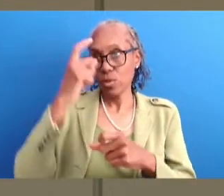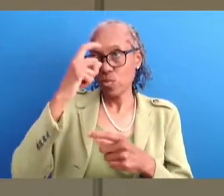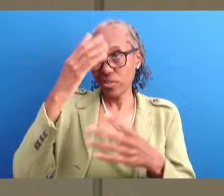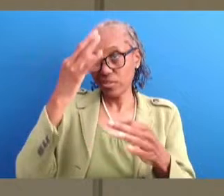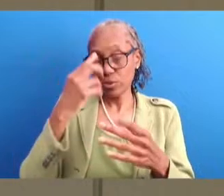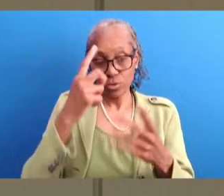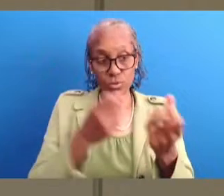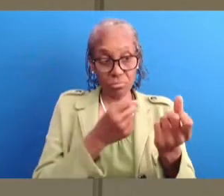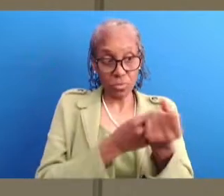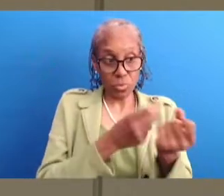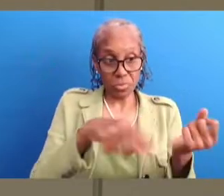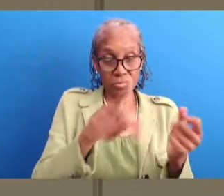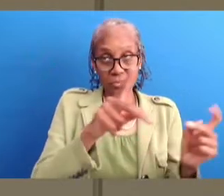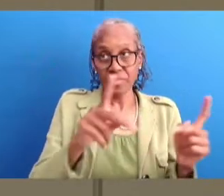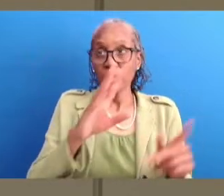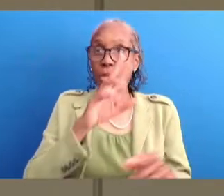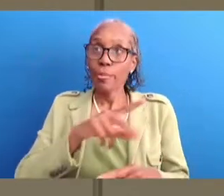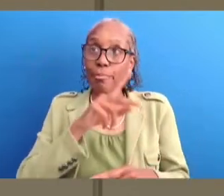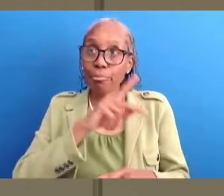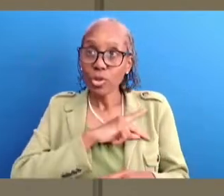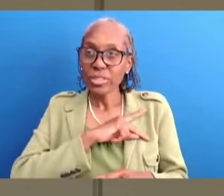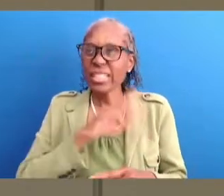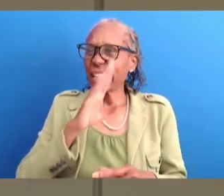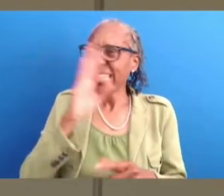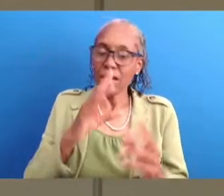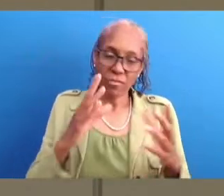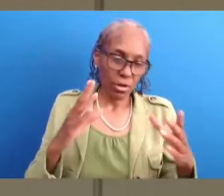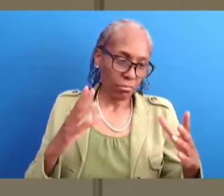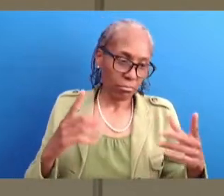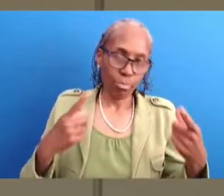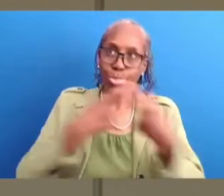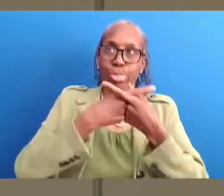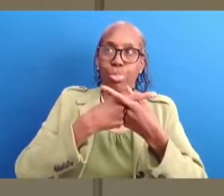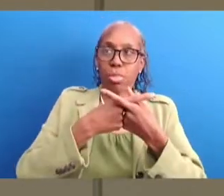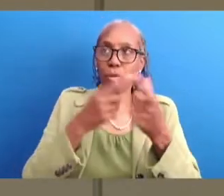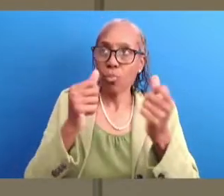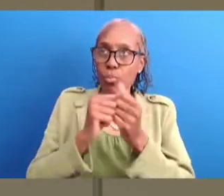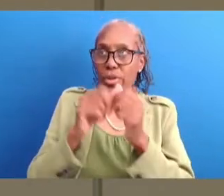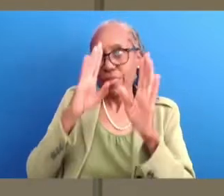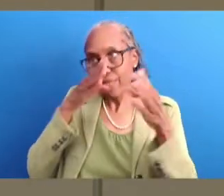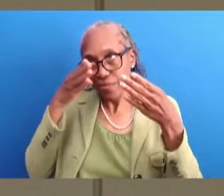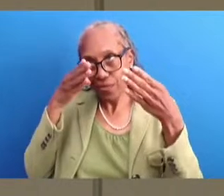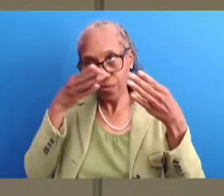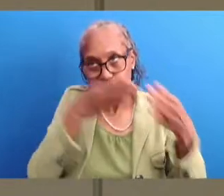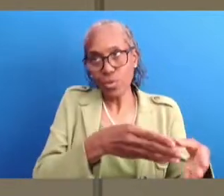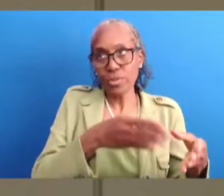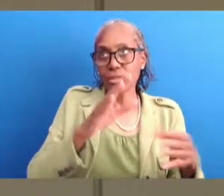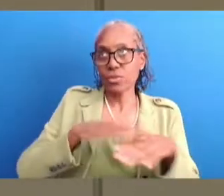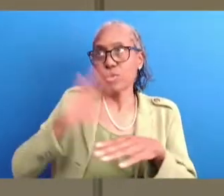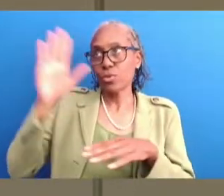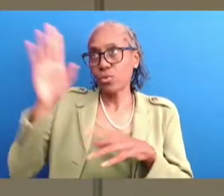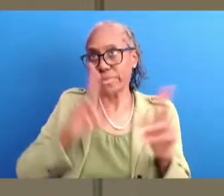US TO MAKE WISE DECISIONS ON